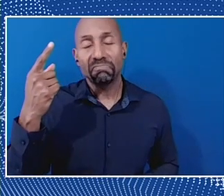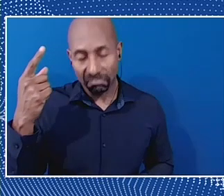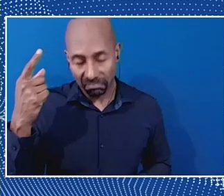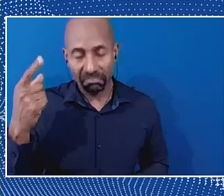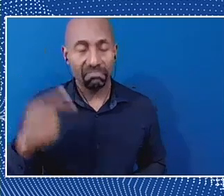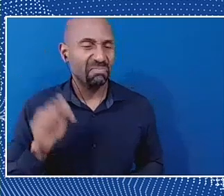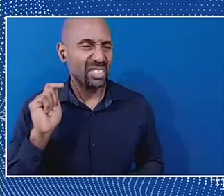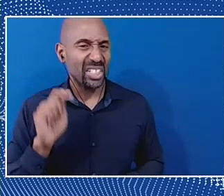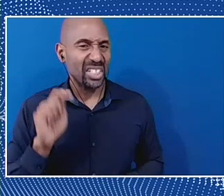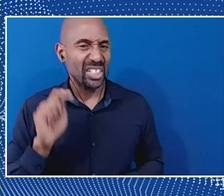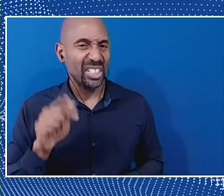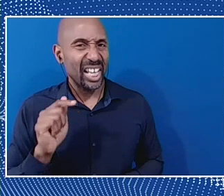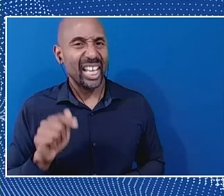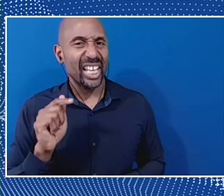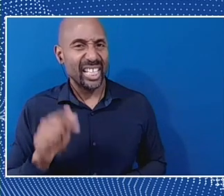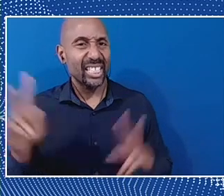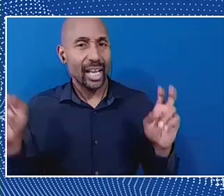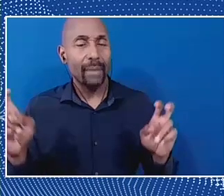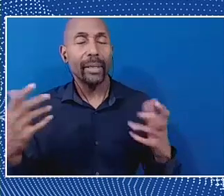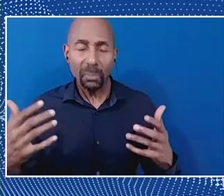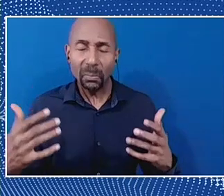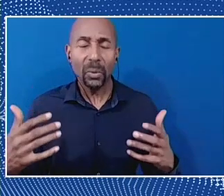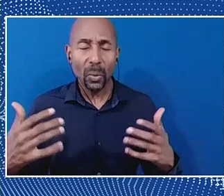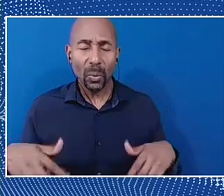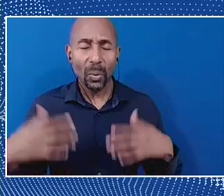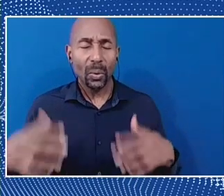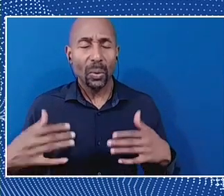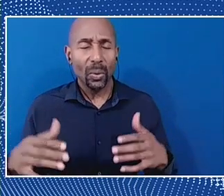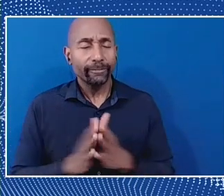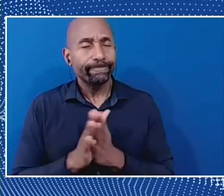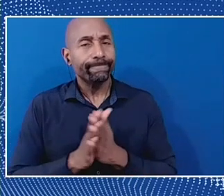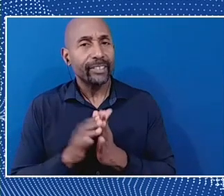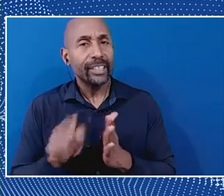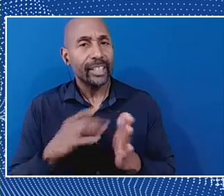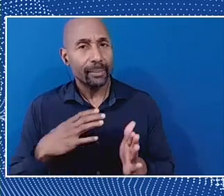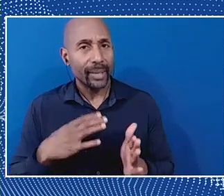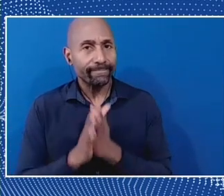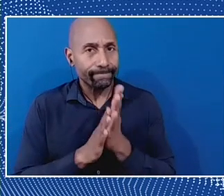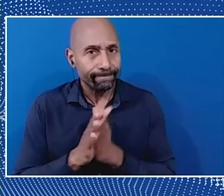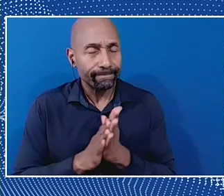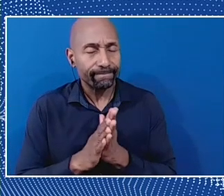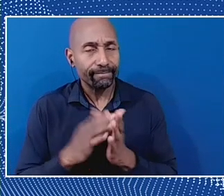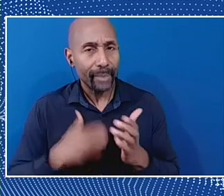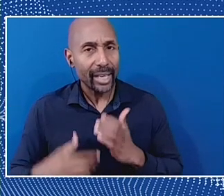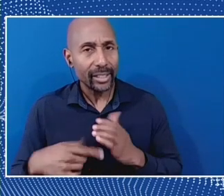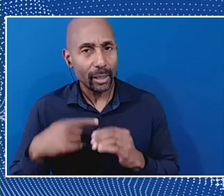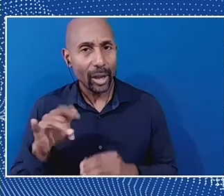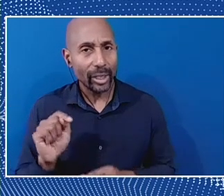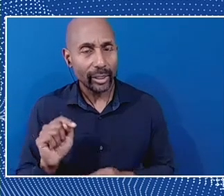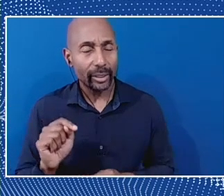passionate topic for this committee, and we are hopeful that you can see that our